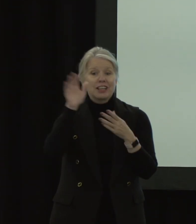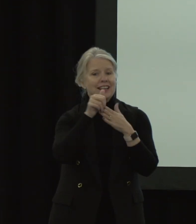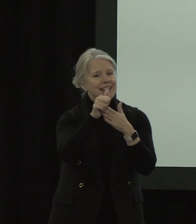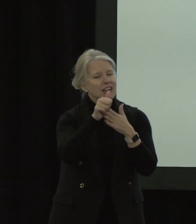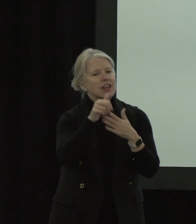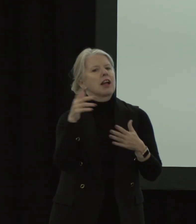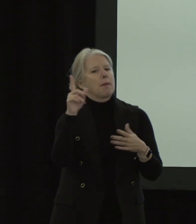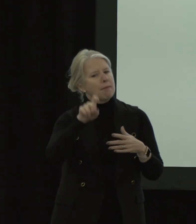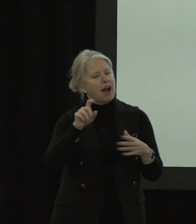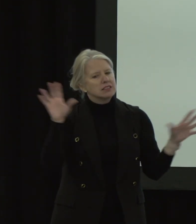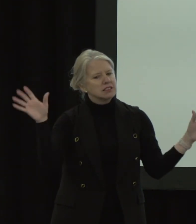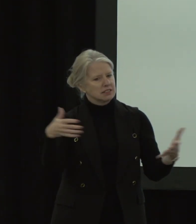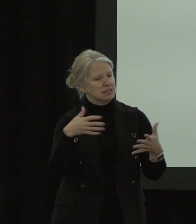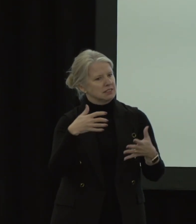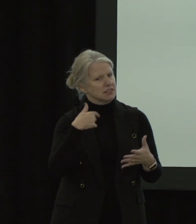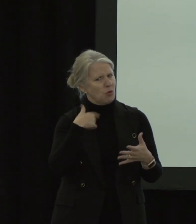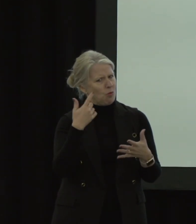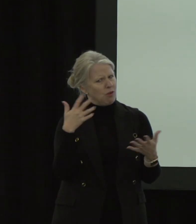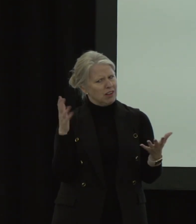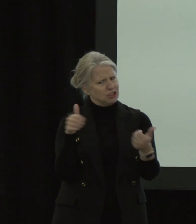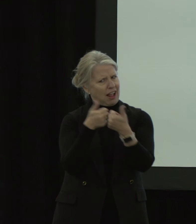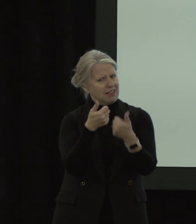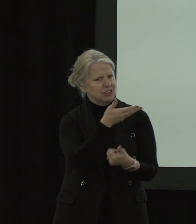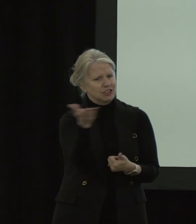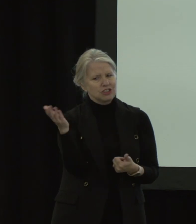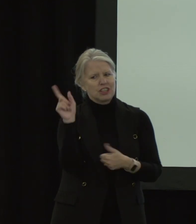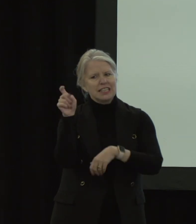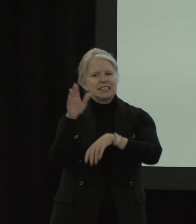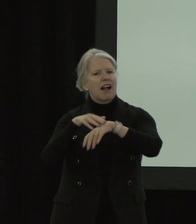call together, and I challenge you to do this, you need to call together business,